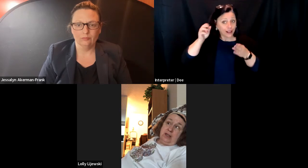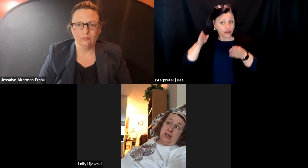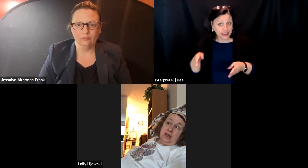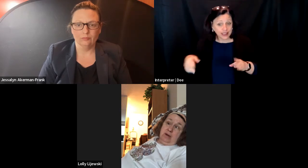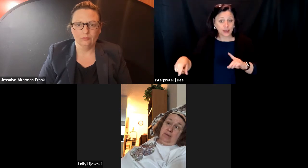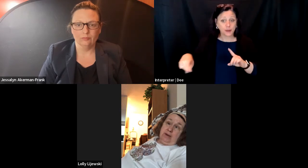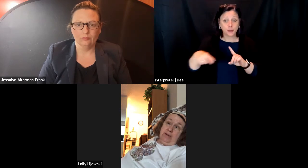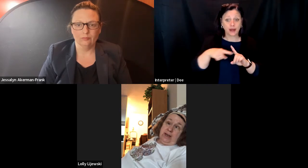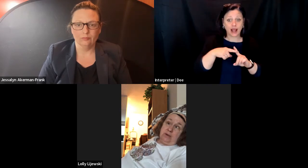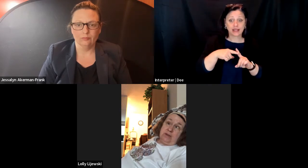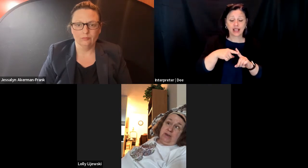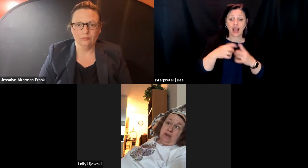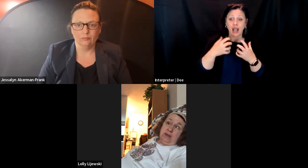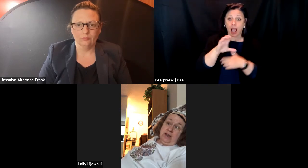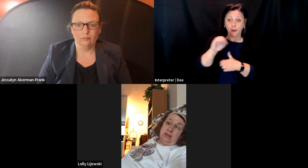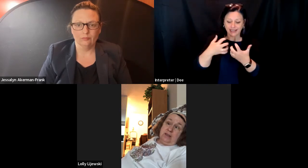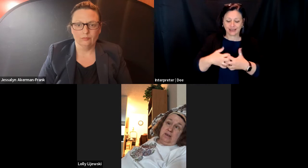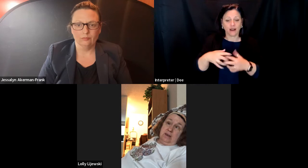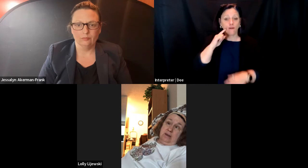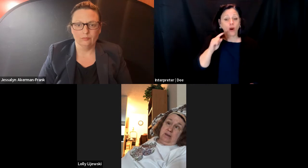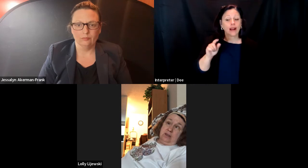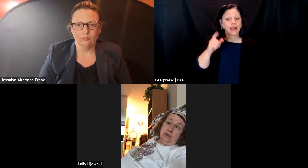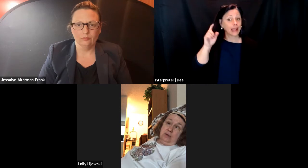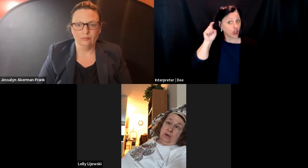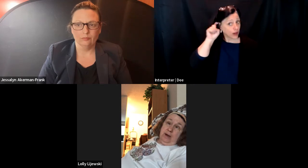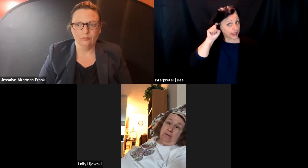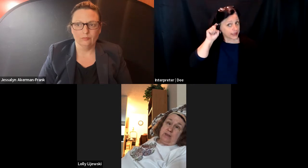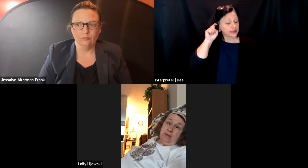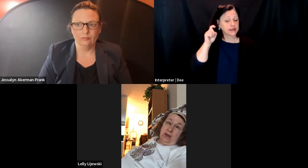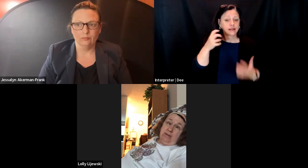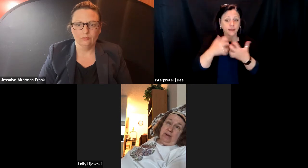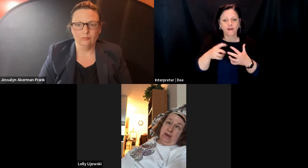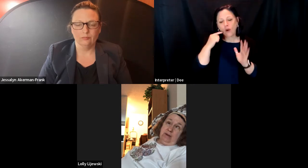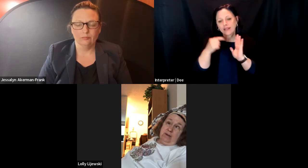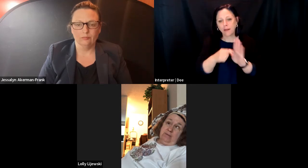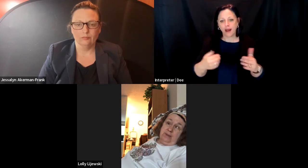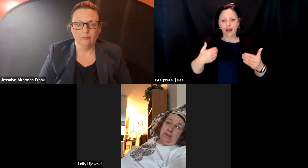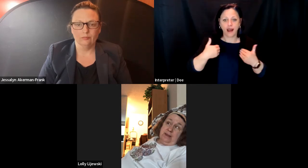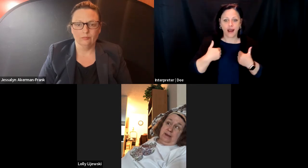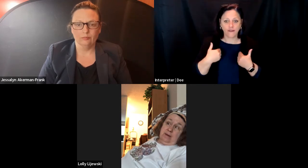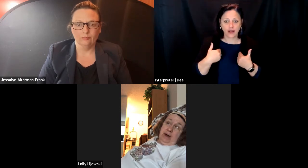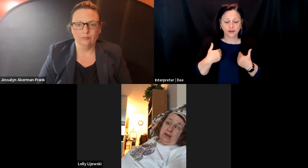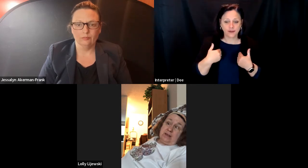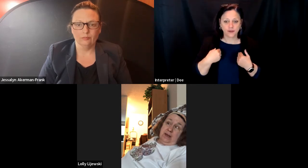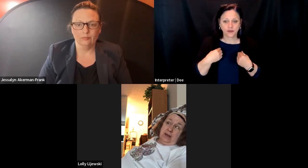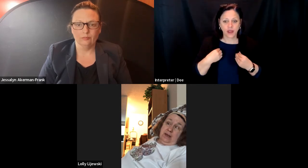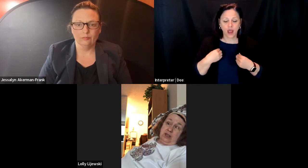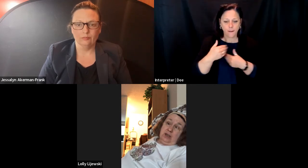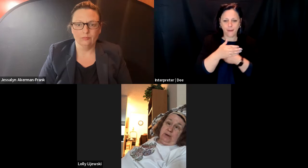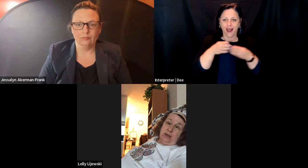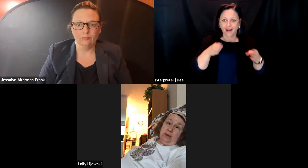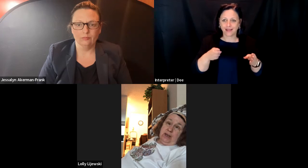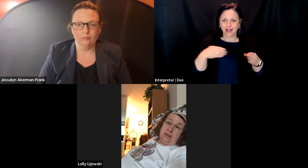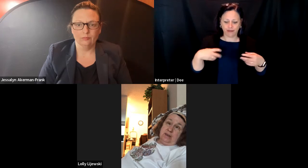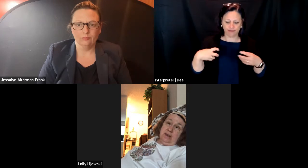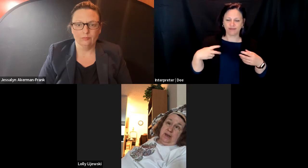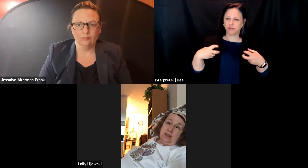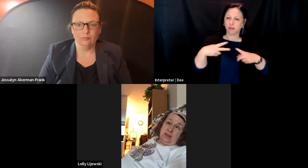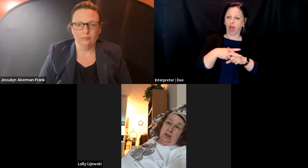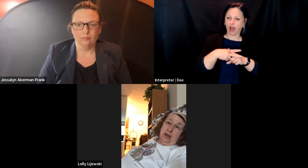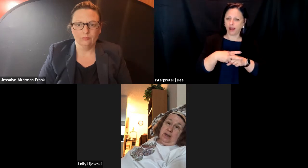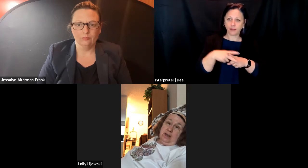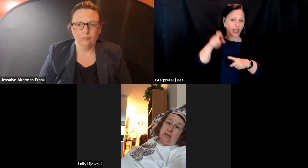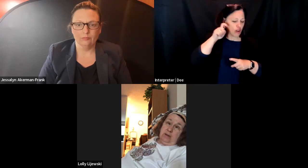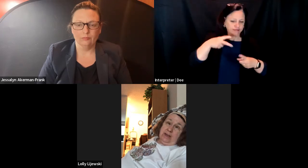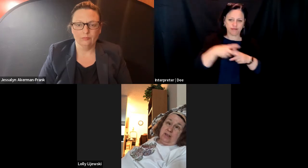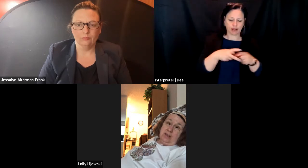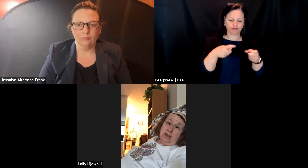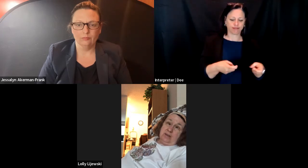So for me, it's not so much about right now at least state offerings as it is doing more education in terms of both